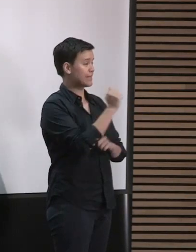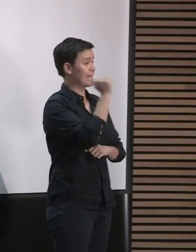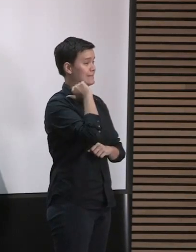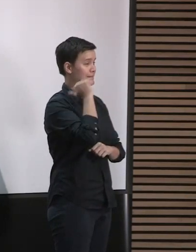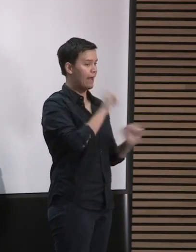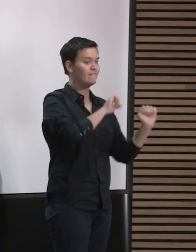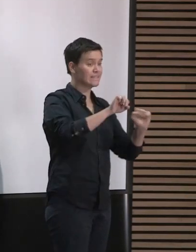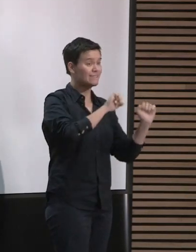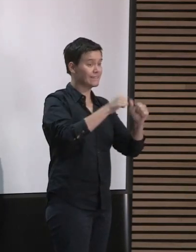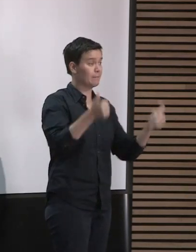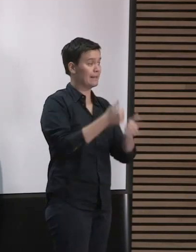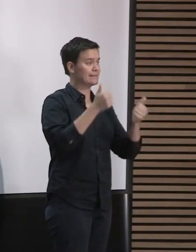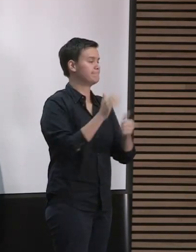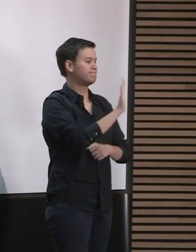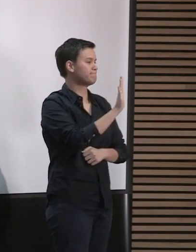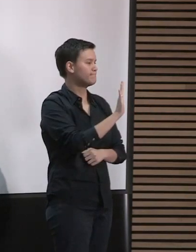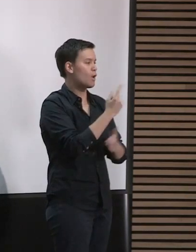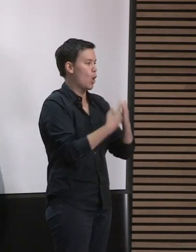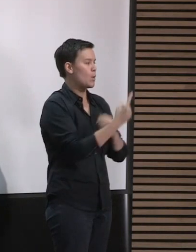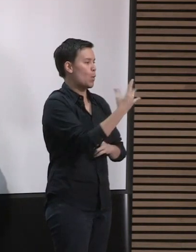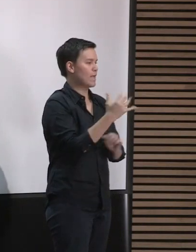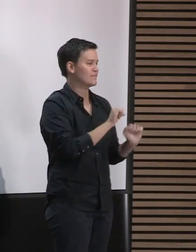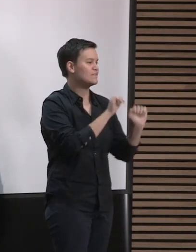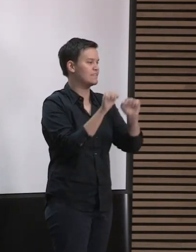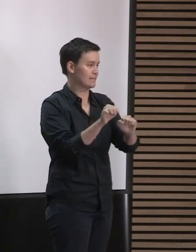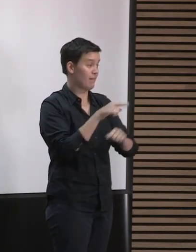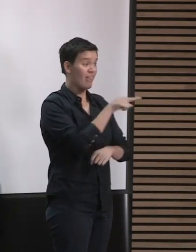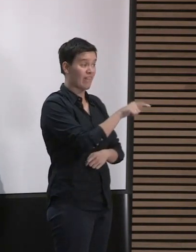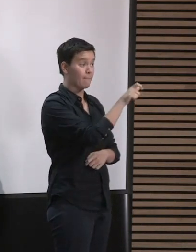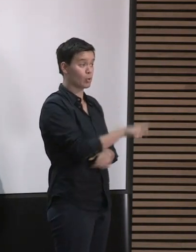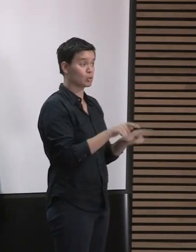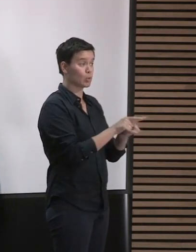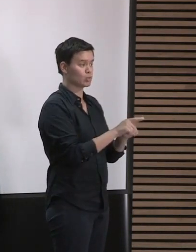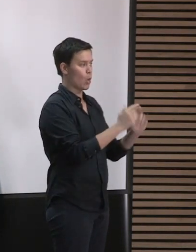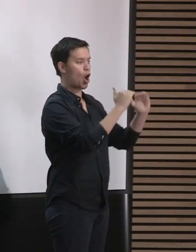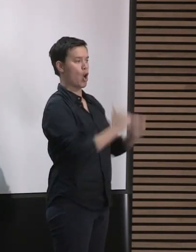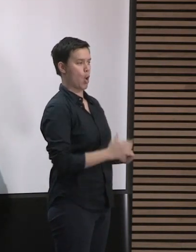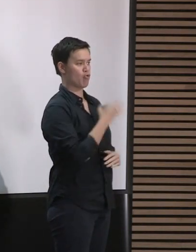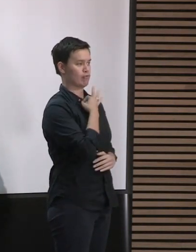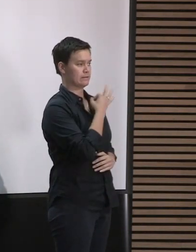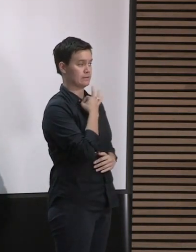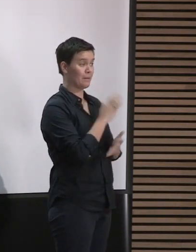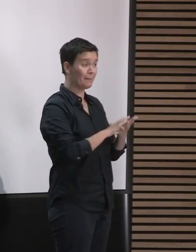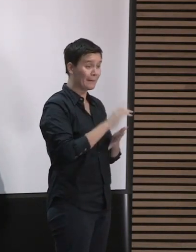apologies to pack and save Glenn and is and foodstuffs if that longer period indicated yesterday has caused any